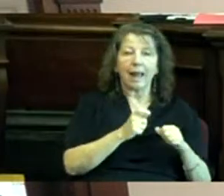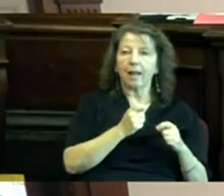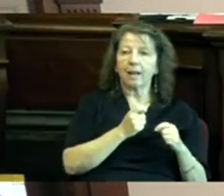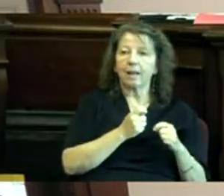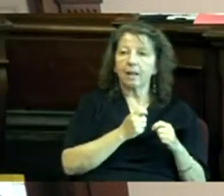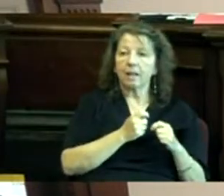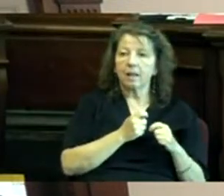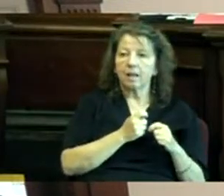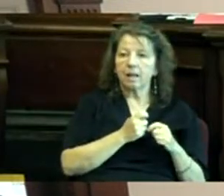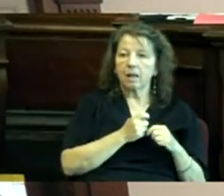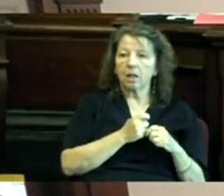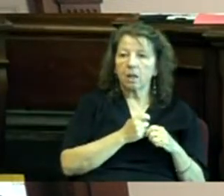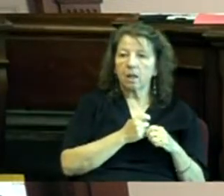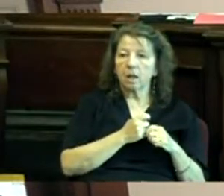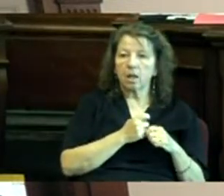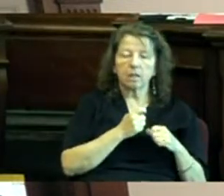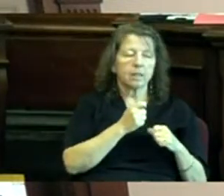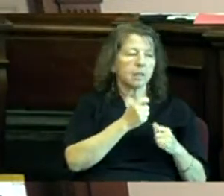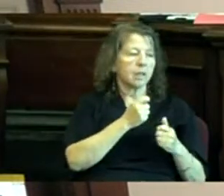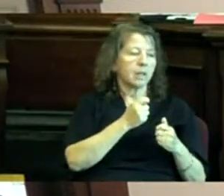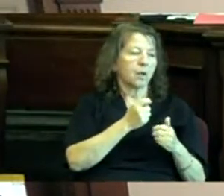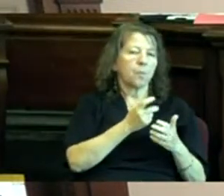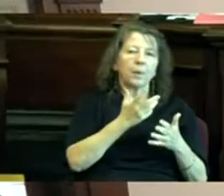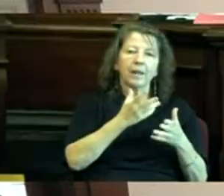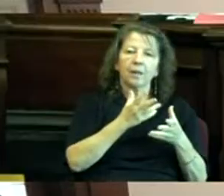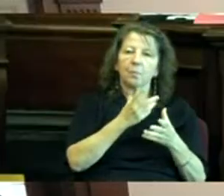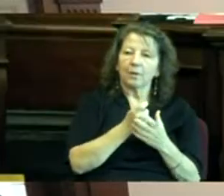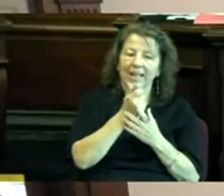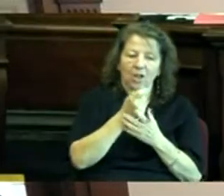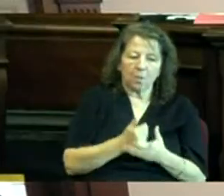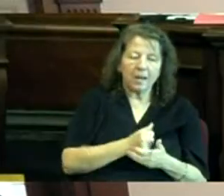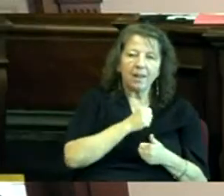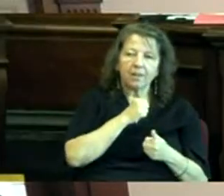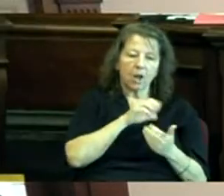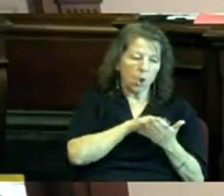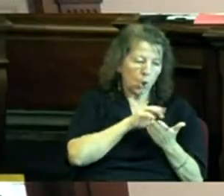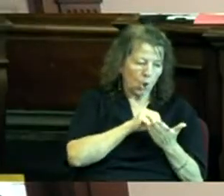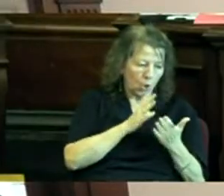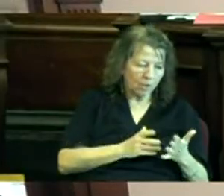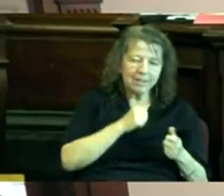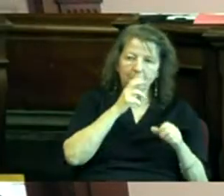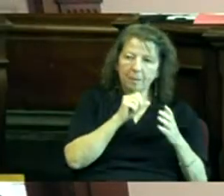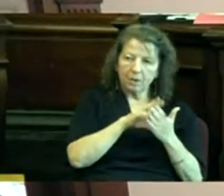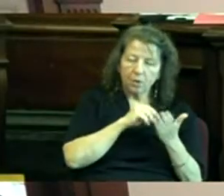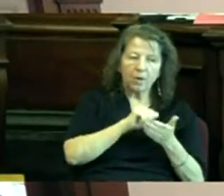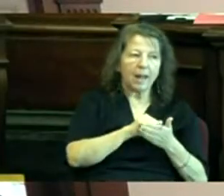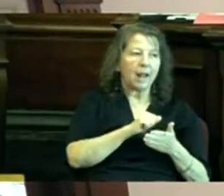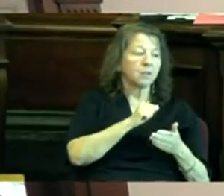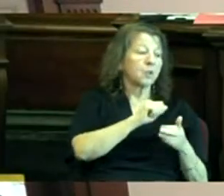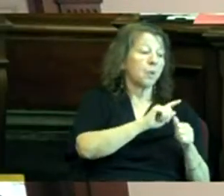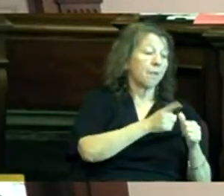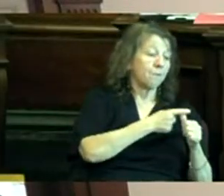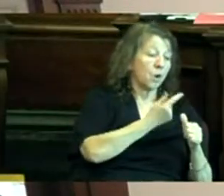summer learning loss. And at the maximum, these kindergartners